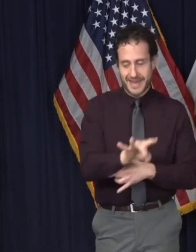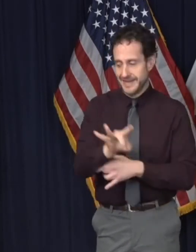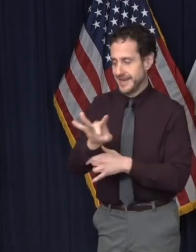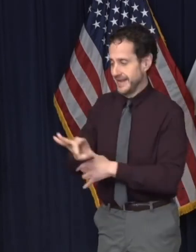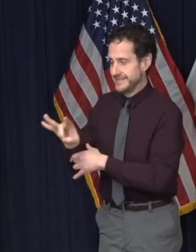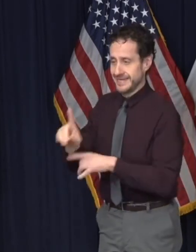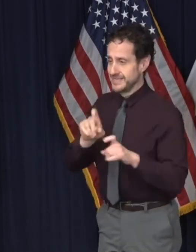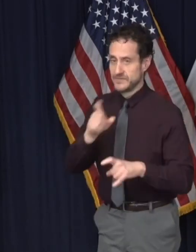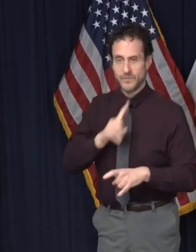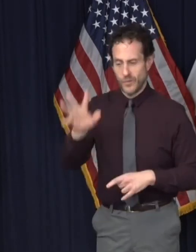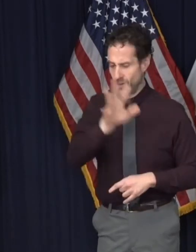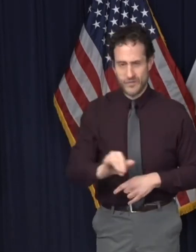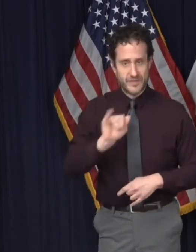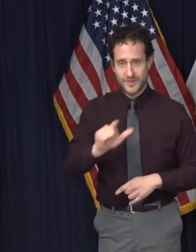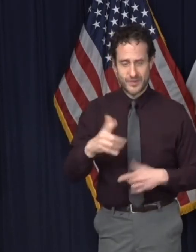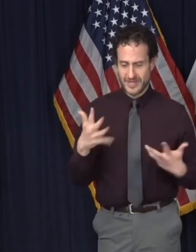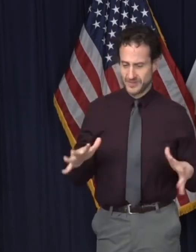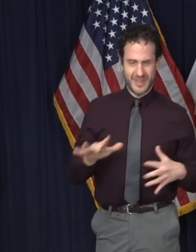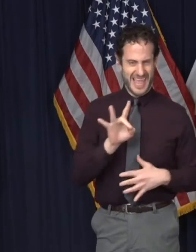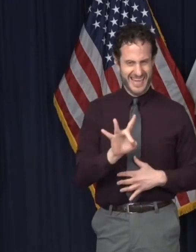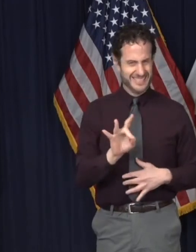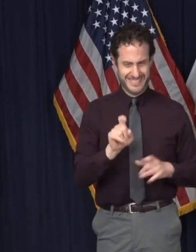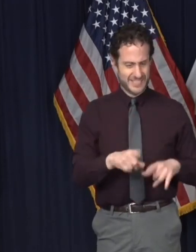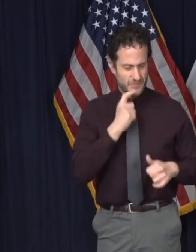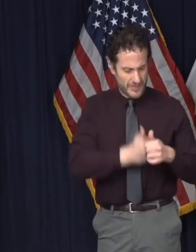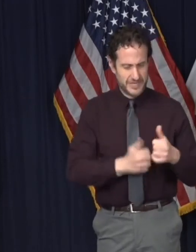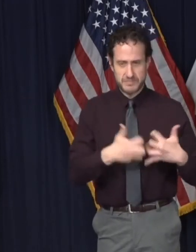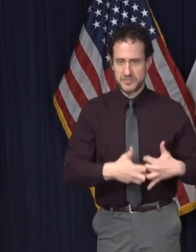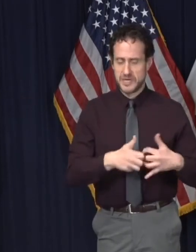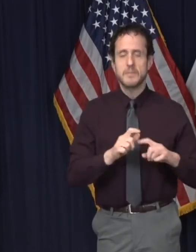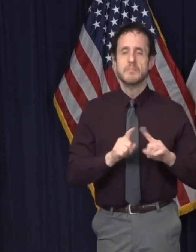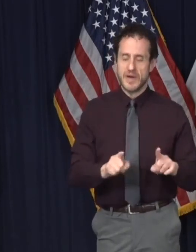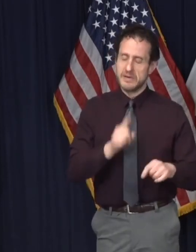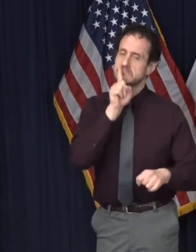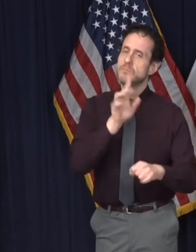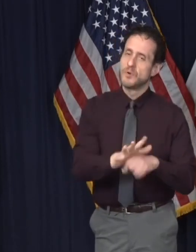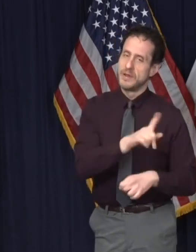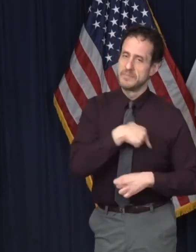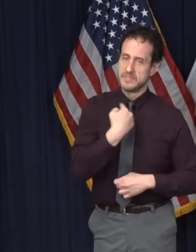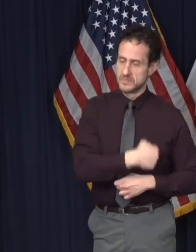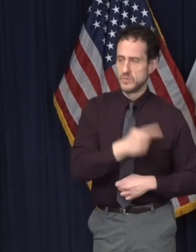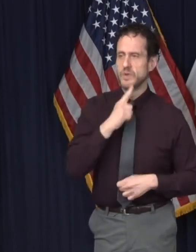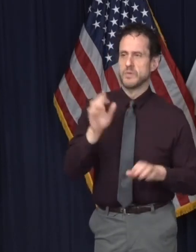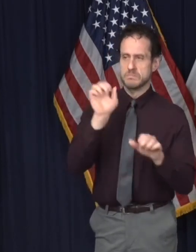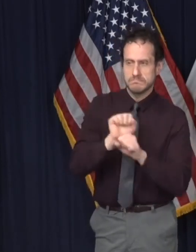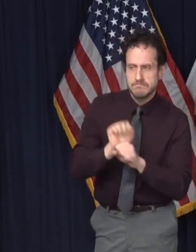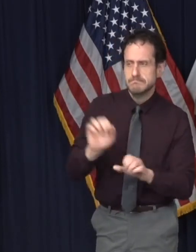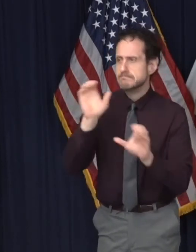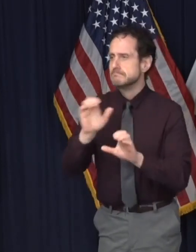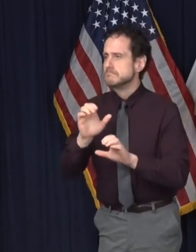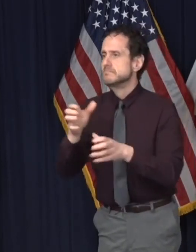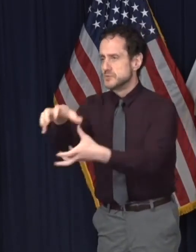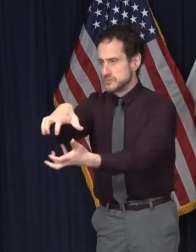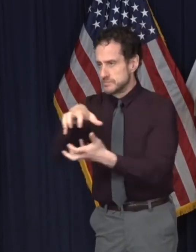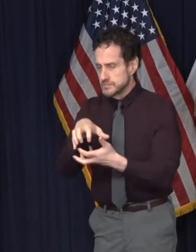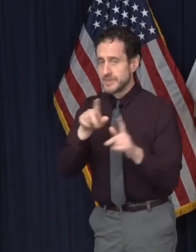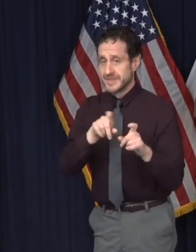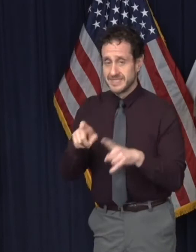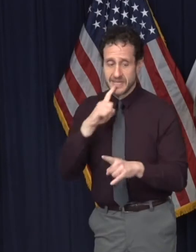THAT'S EIGHT TESTS PER MACHINE FOR ALL OF ILLINOIS. BUT I ASSURE YOU THAT WE WILL LEAVE NO STONE UNTURNED TO GET